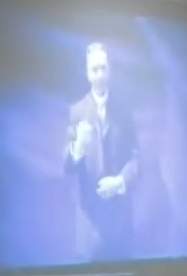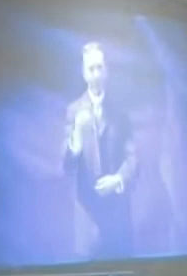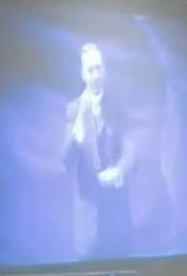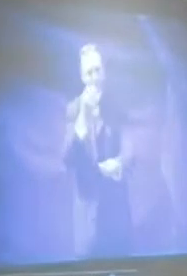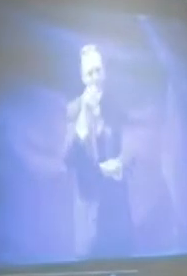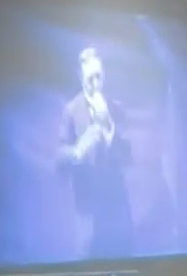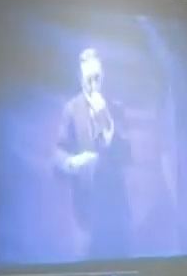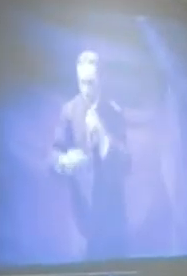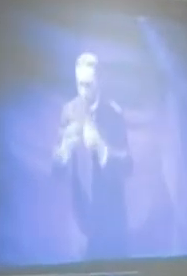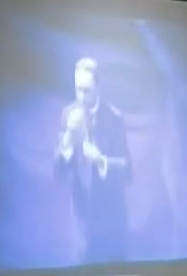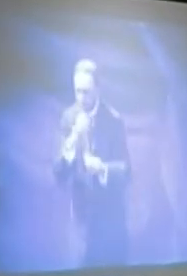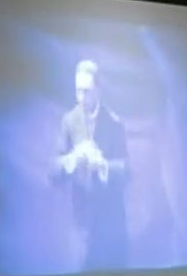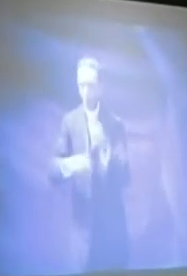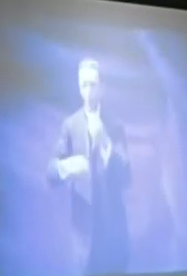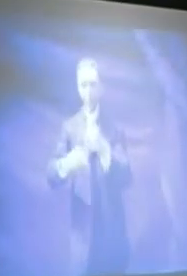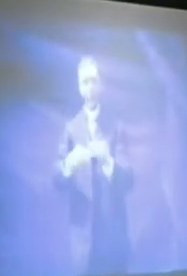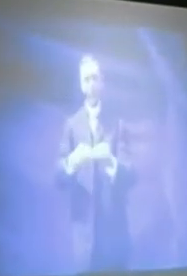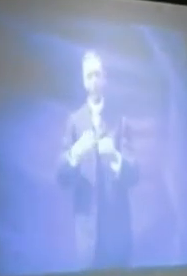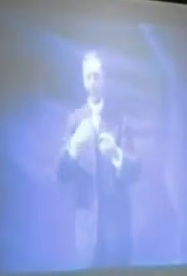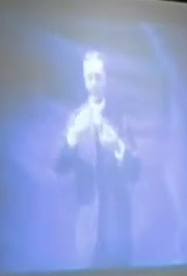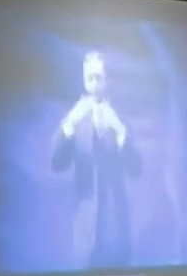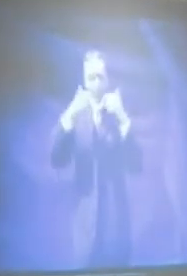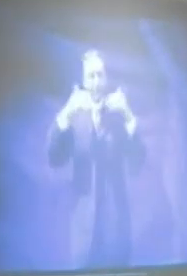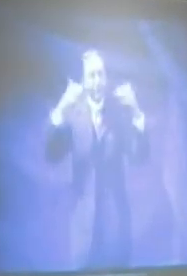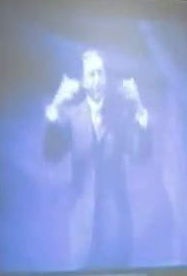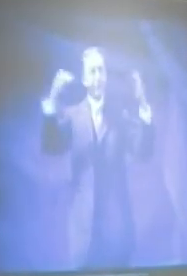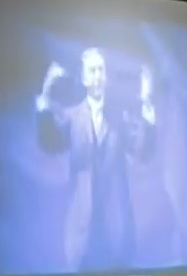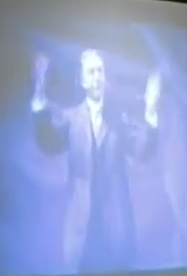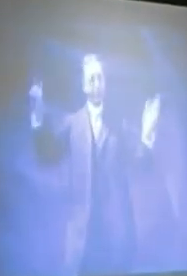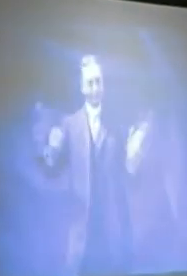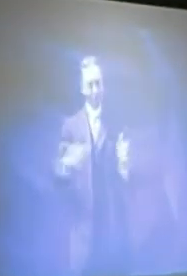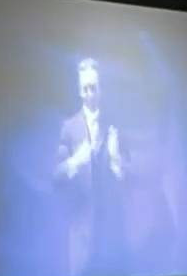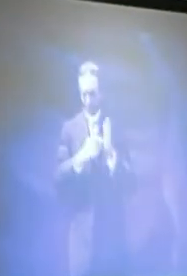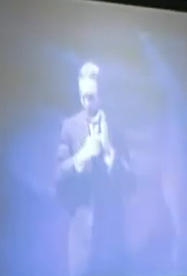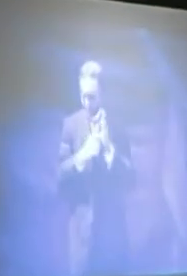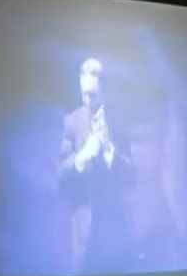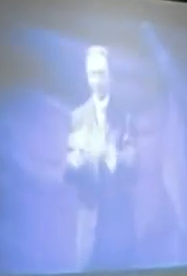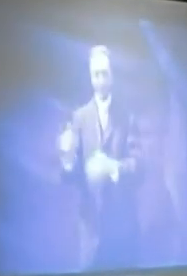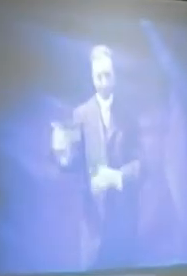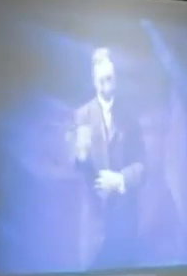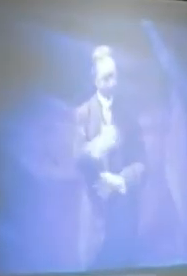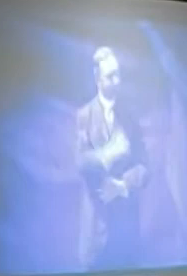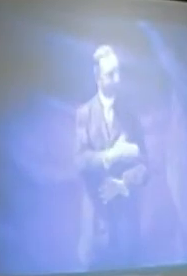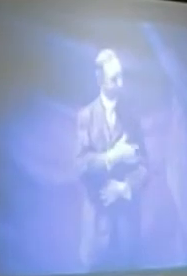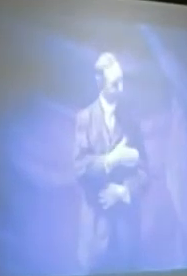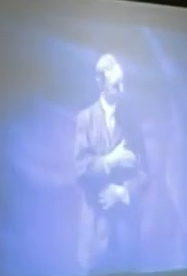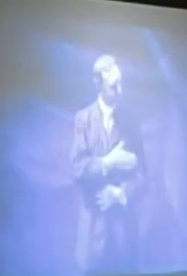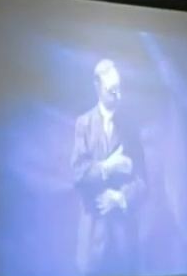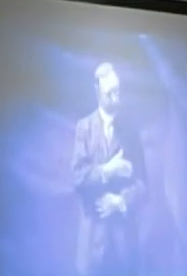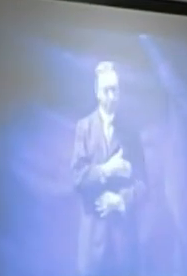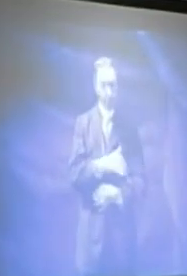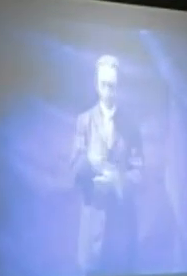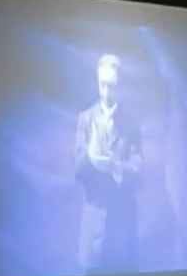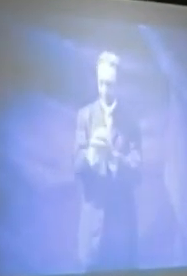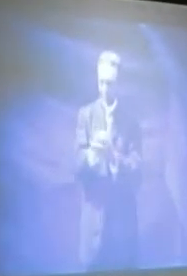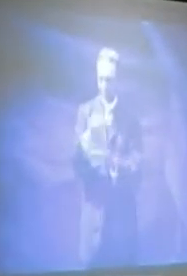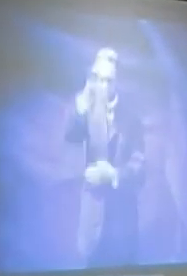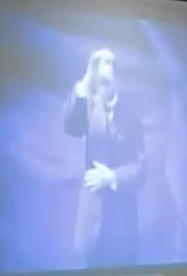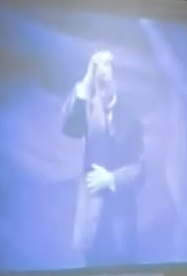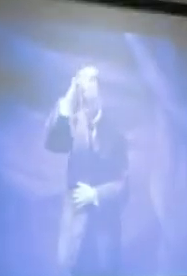Thankfully, to Silent Film, this preservation was able to be spearheaded.